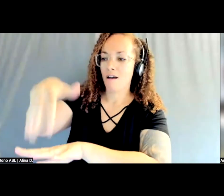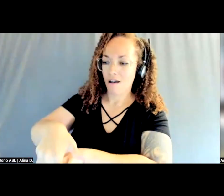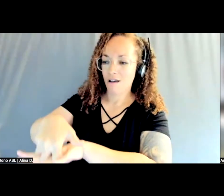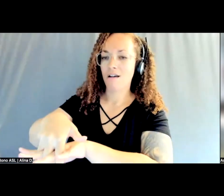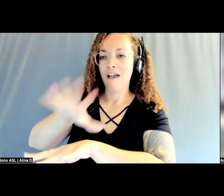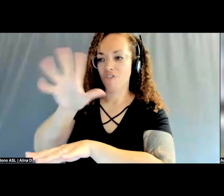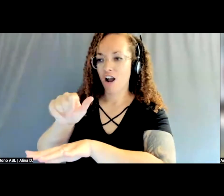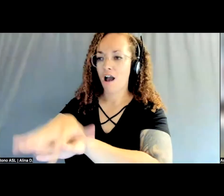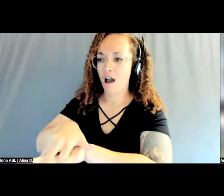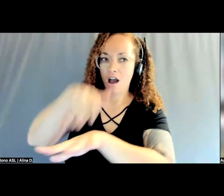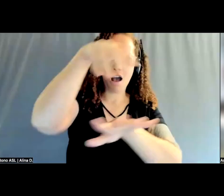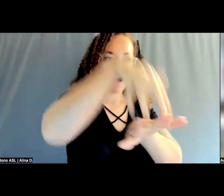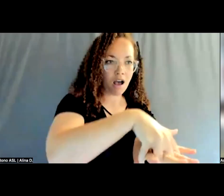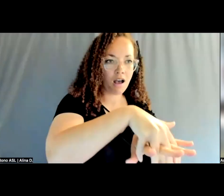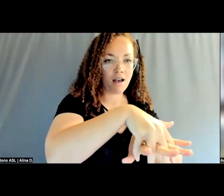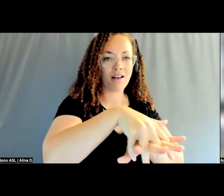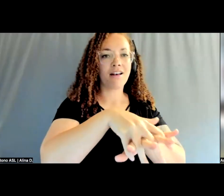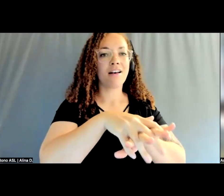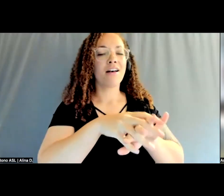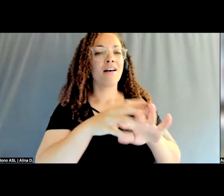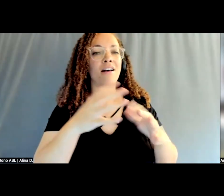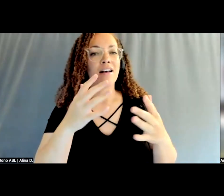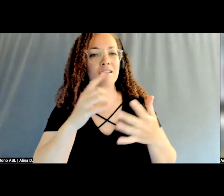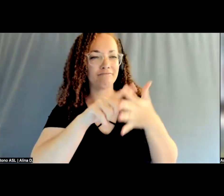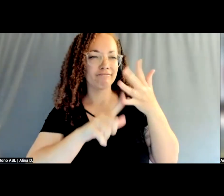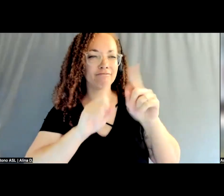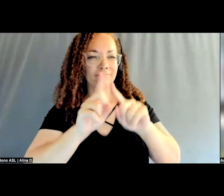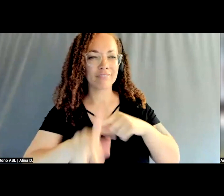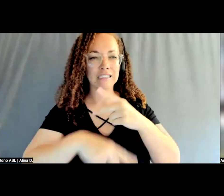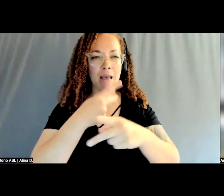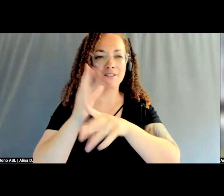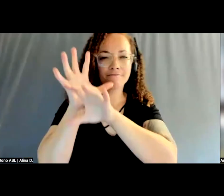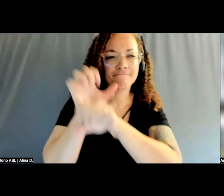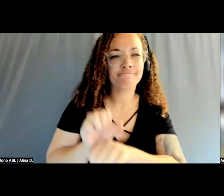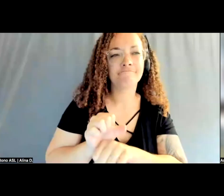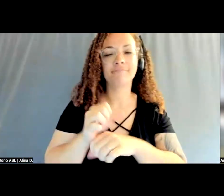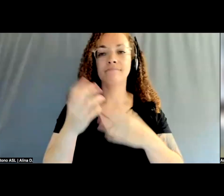call back to these kind of like ancestral fruits and nuts and oils that we would use, but they come